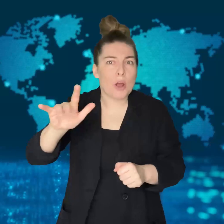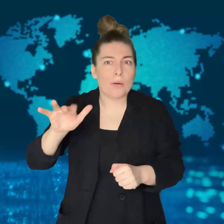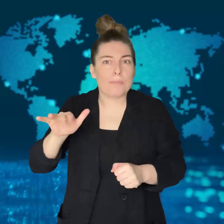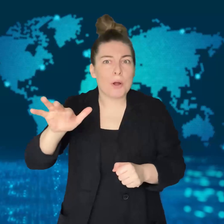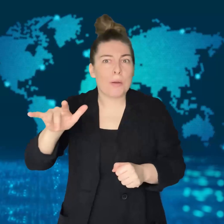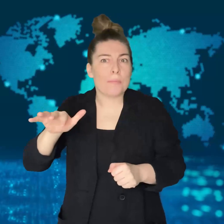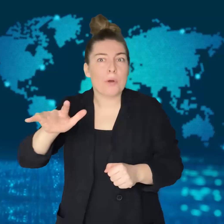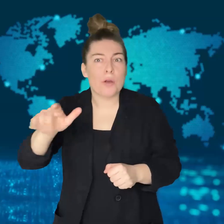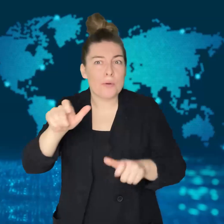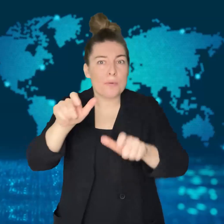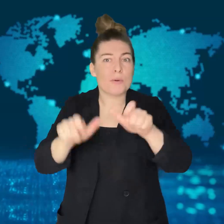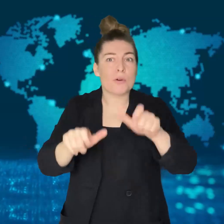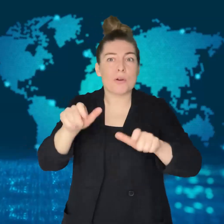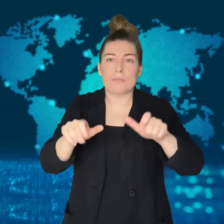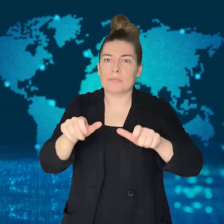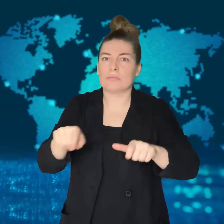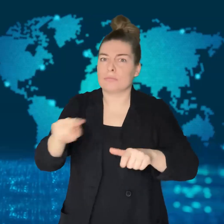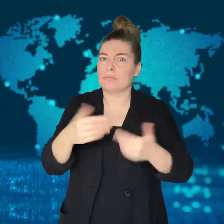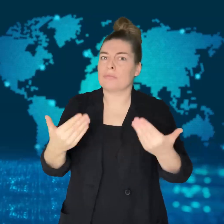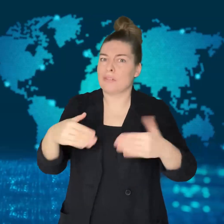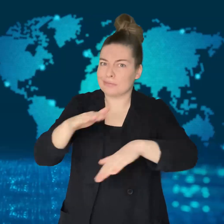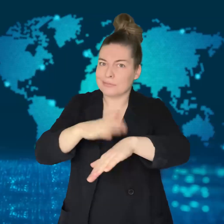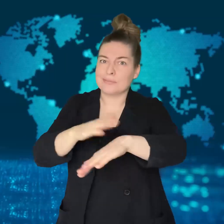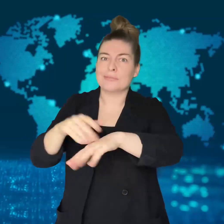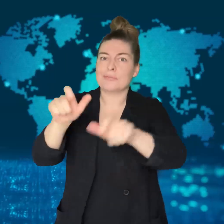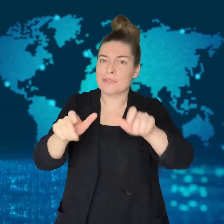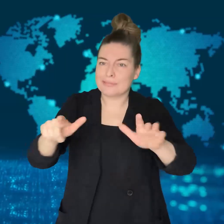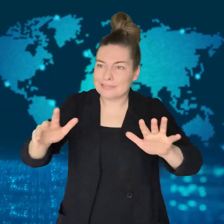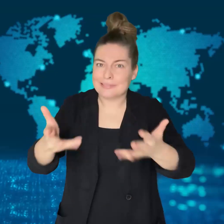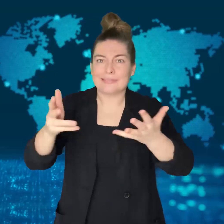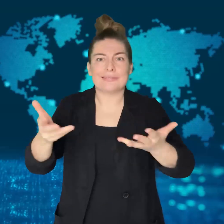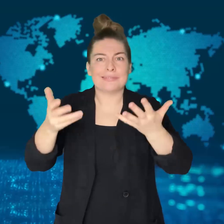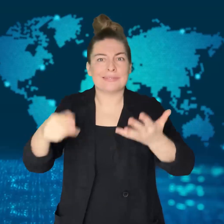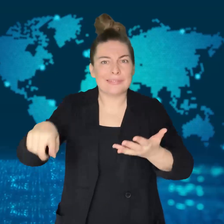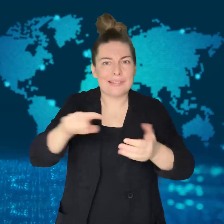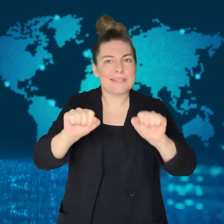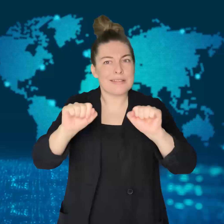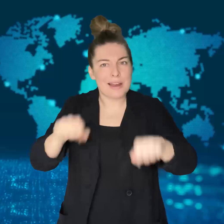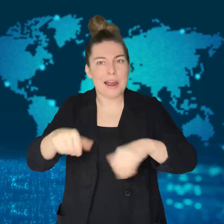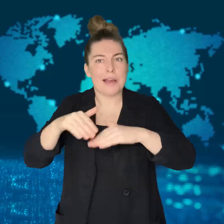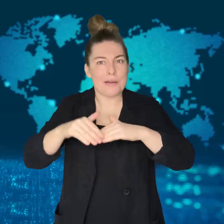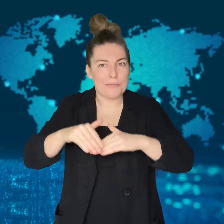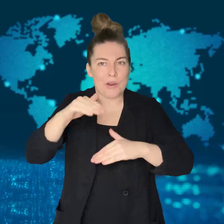is urging its people to have more children.